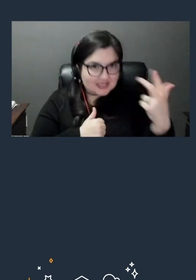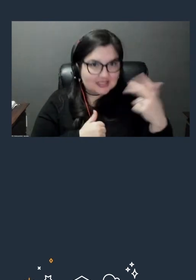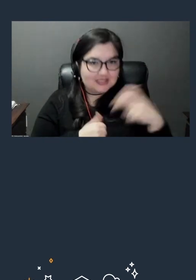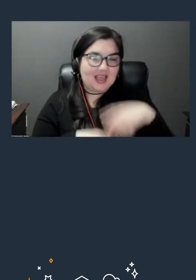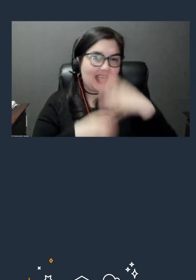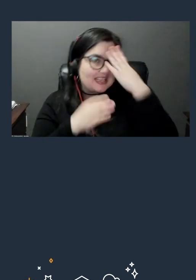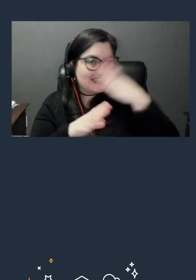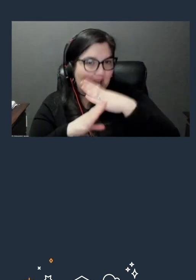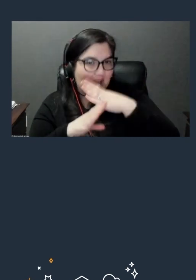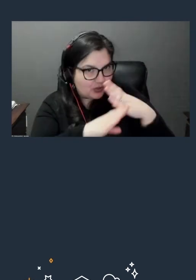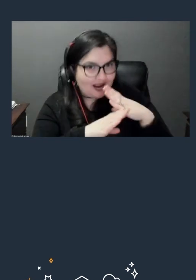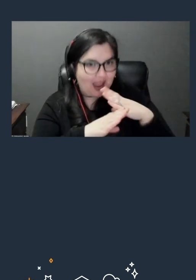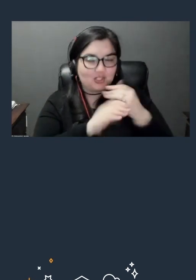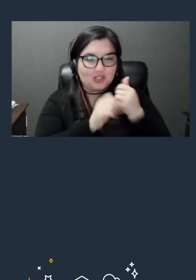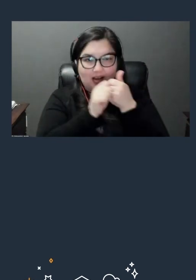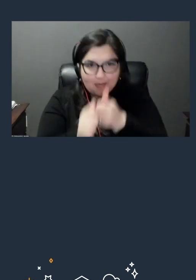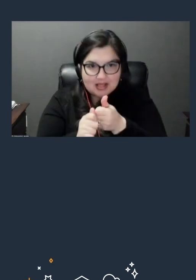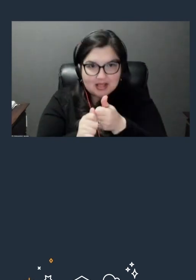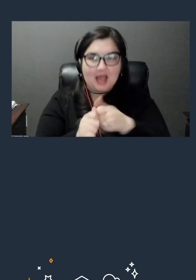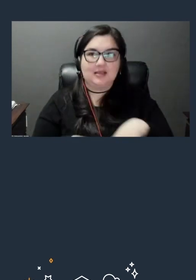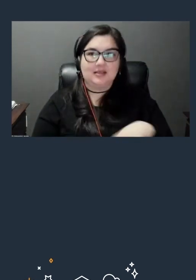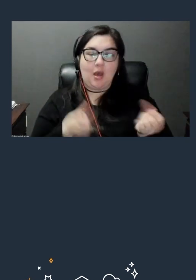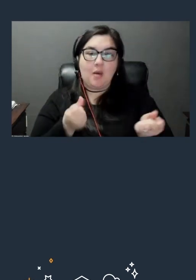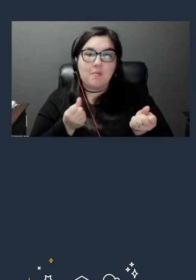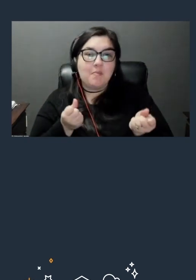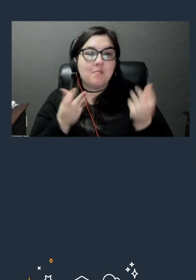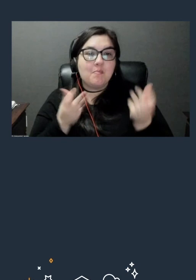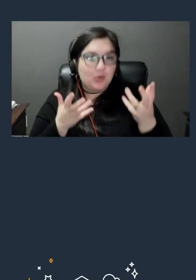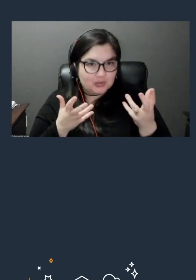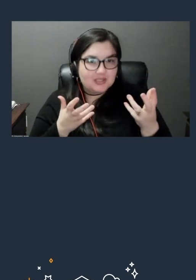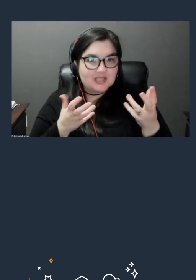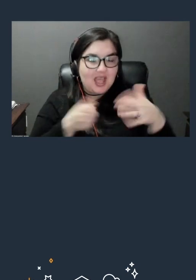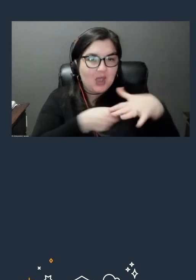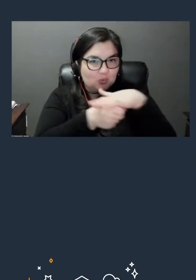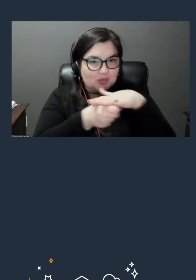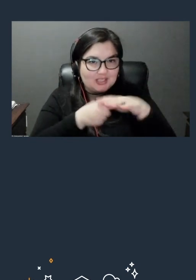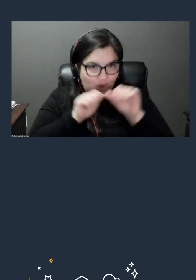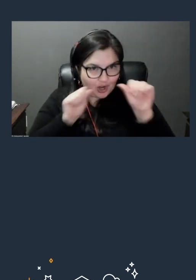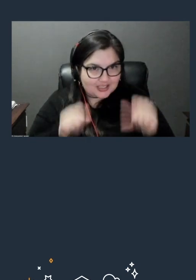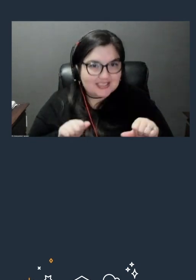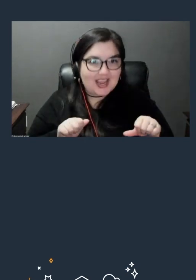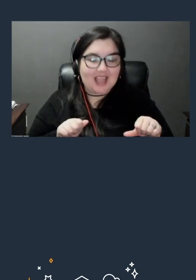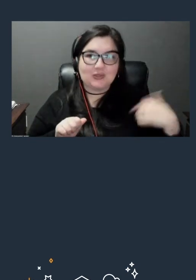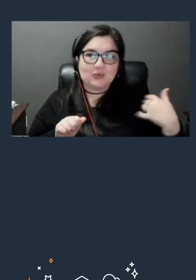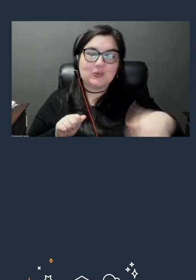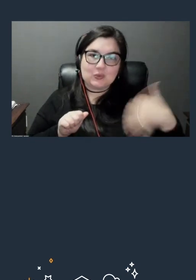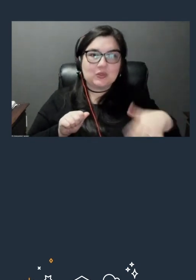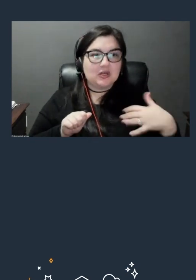And we just finished up with multi-region replication architectures. We're gonna take a very short fun break now.